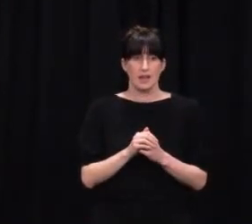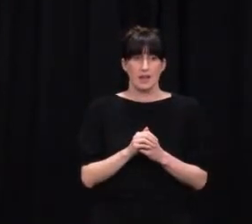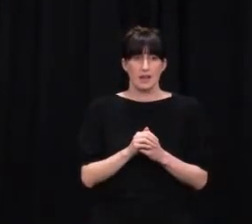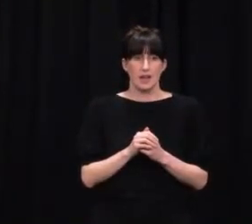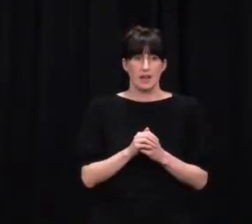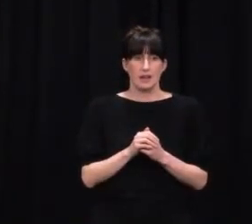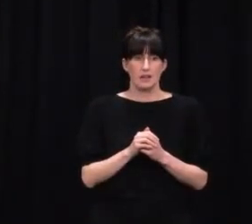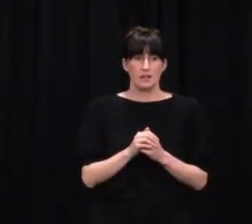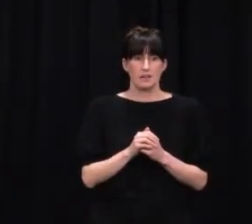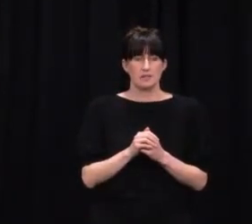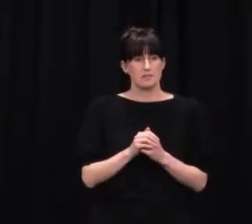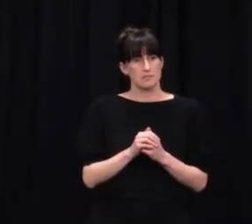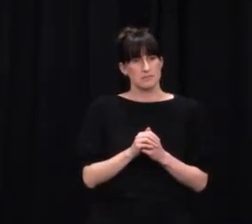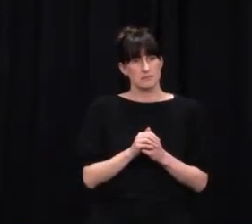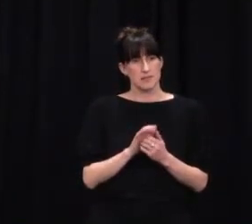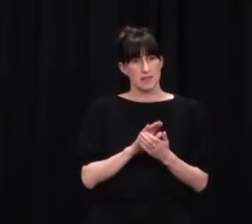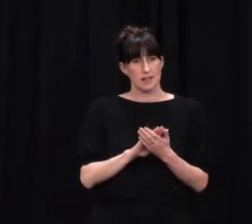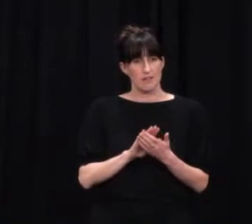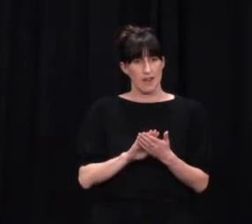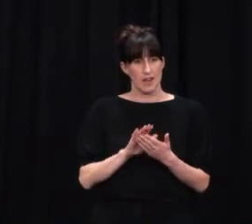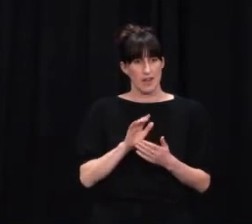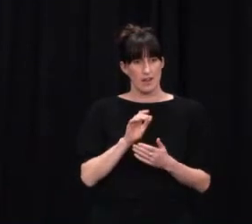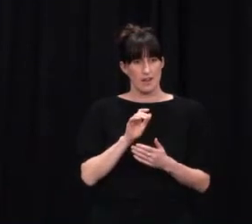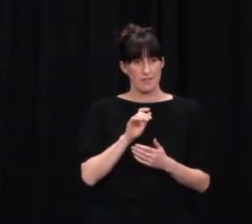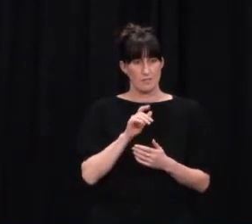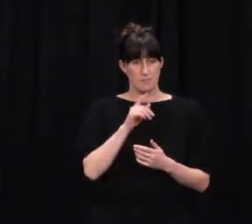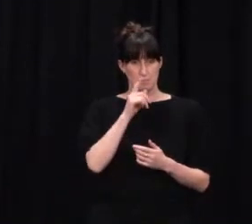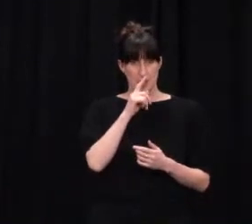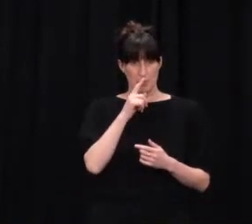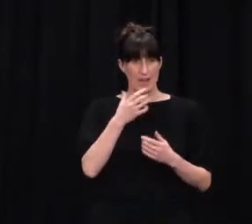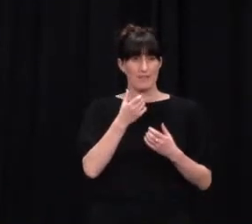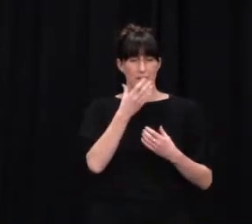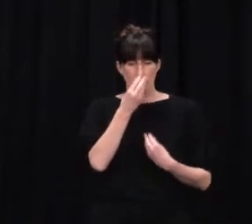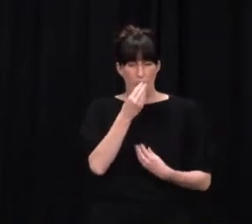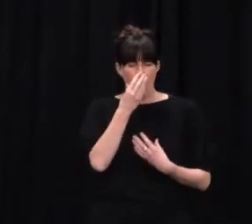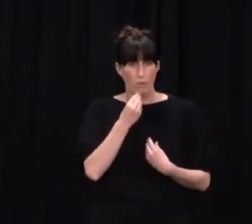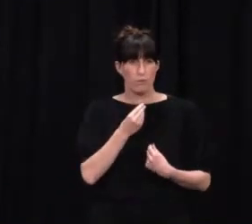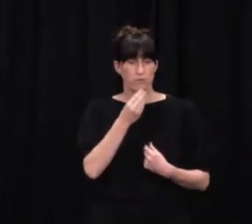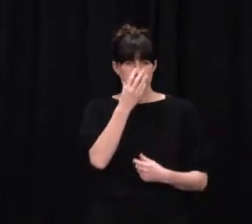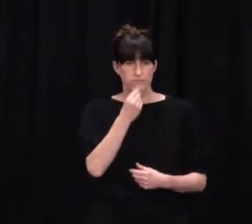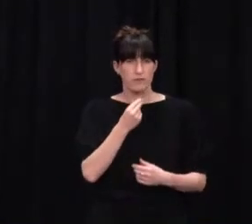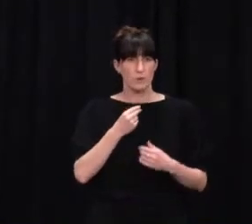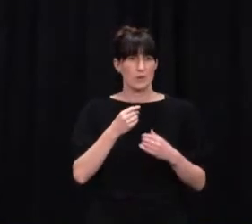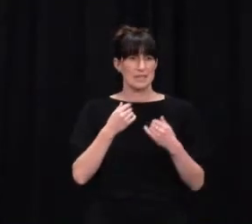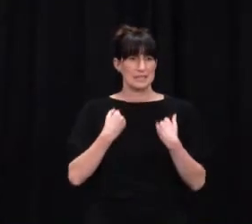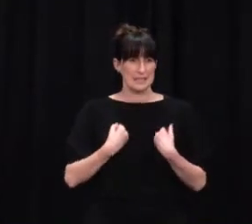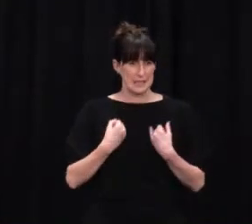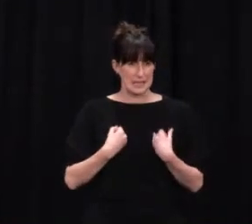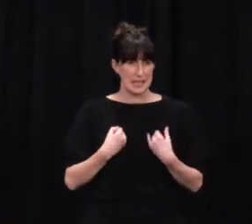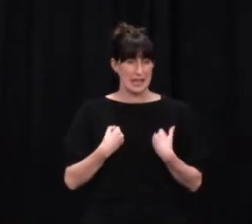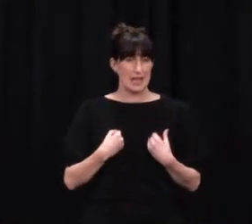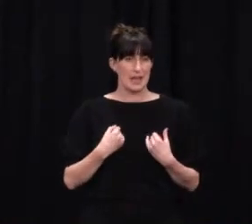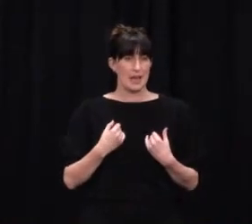are they essentially people who have reported having cold-like